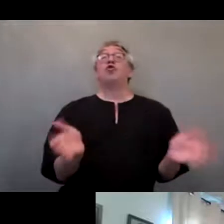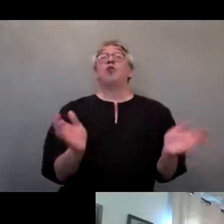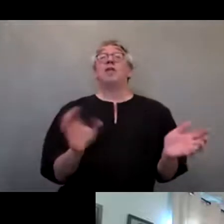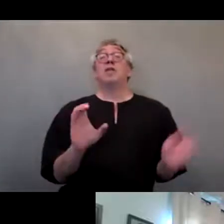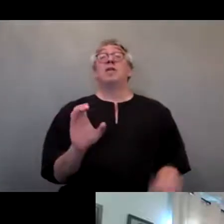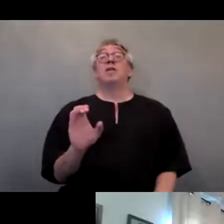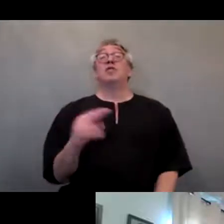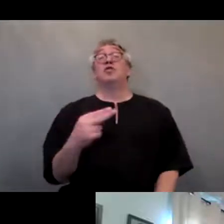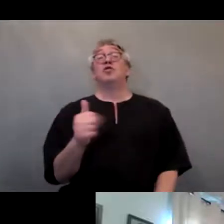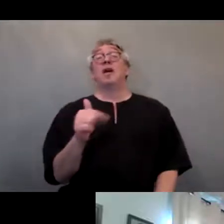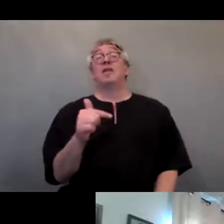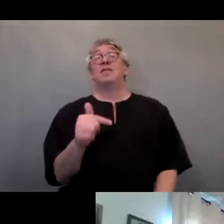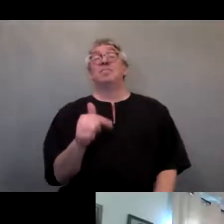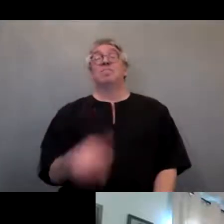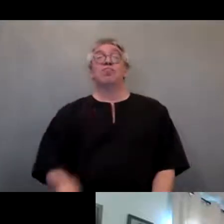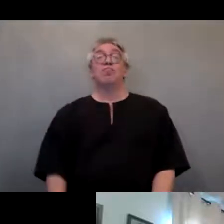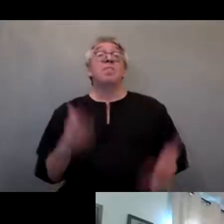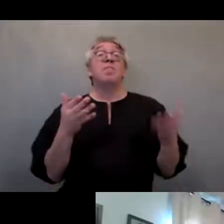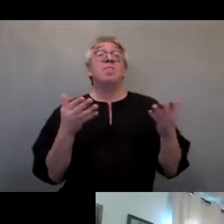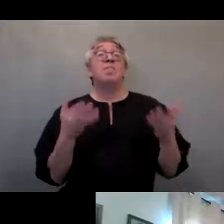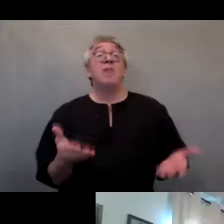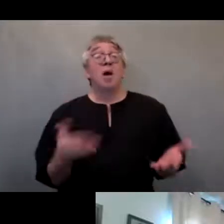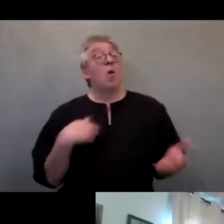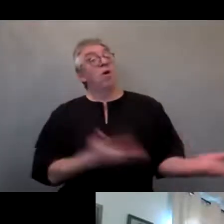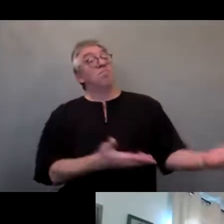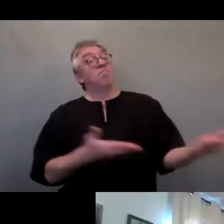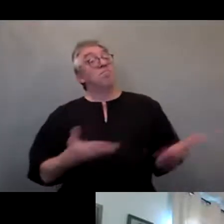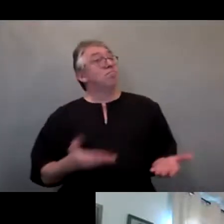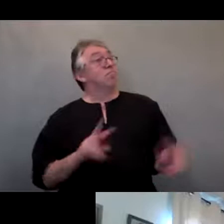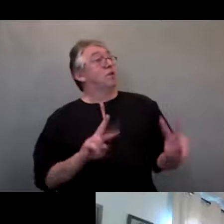in the chat. Now